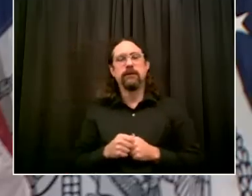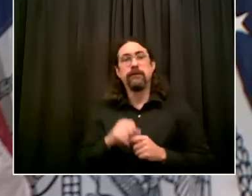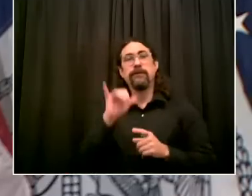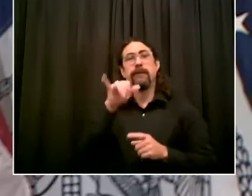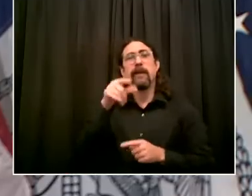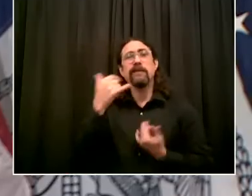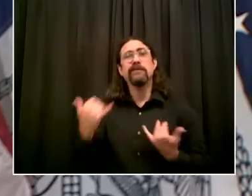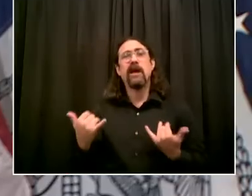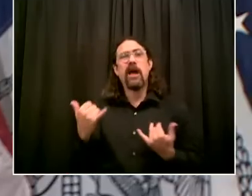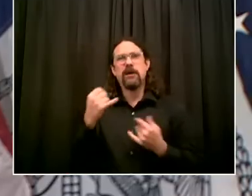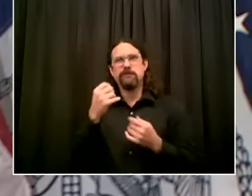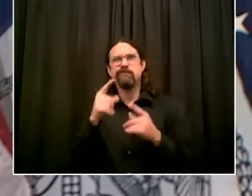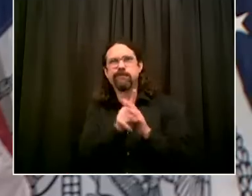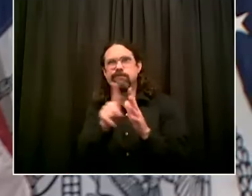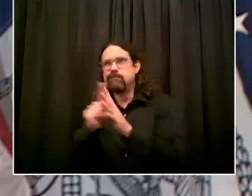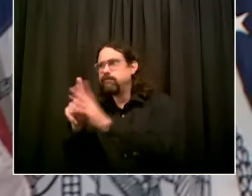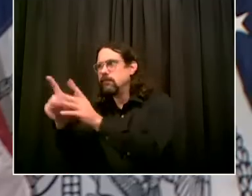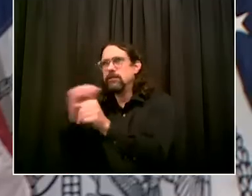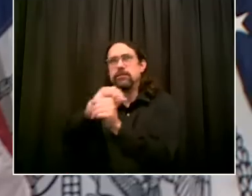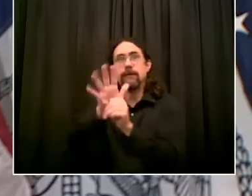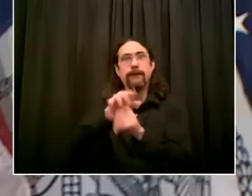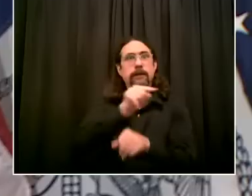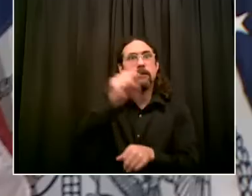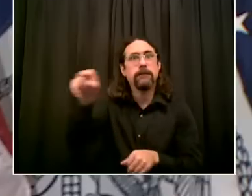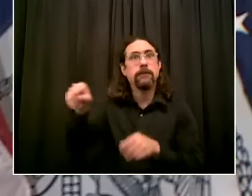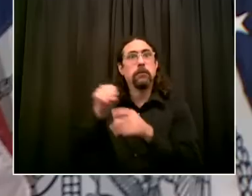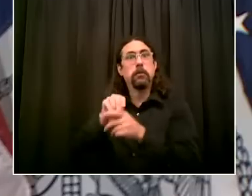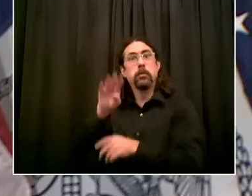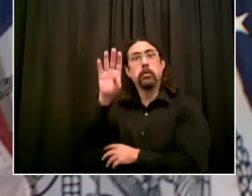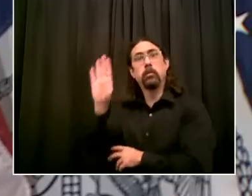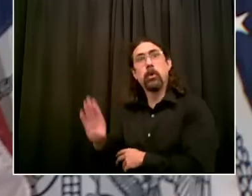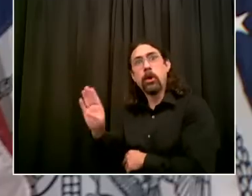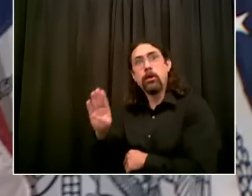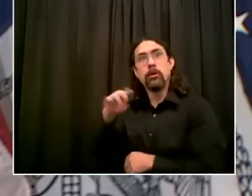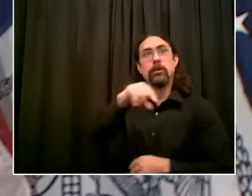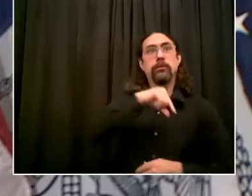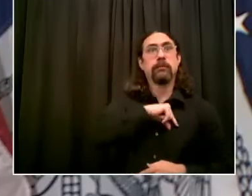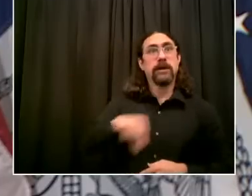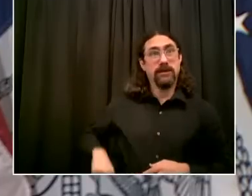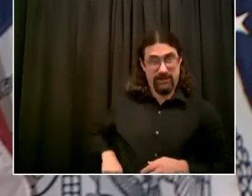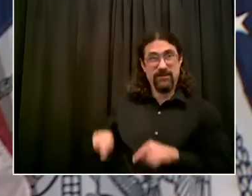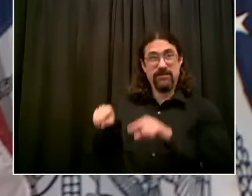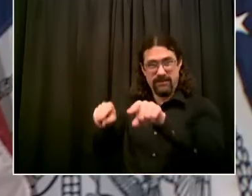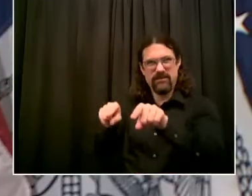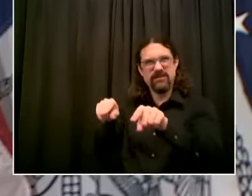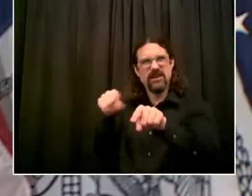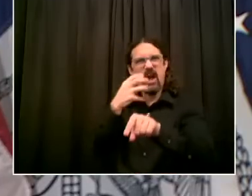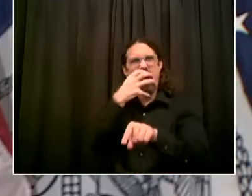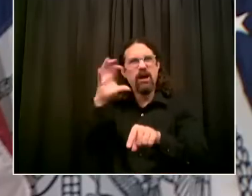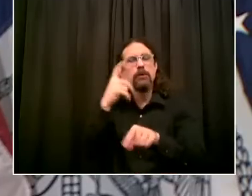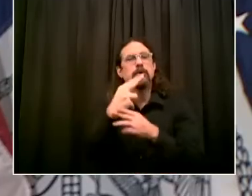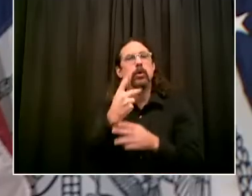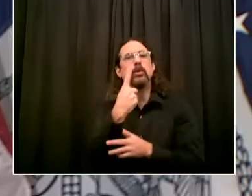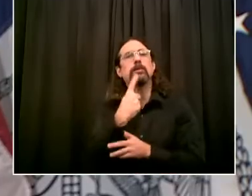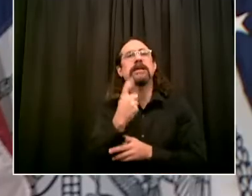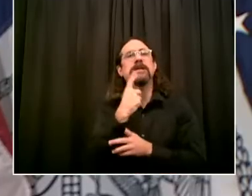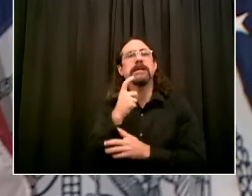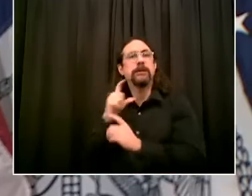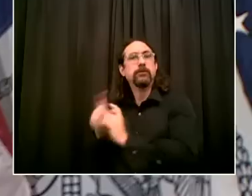THAT IS A BRIGHT SPOT AND I WILIL L TTALK ABOUT IN A MOMENT. BUT FIRST, LET'S TALK ABOUT THE PLACE WHERE WE ARE HAVING THE BIGGEST ACHLLLLENGE, WHICH IS IN THE RED ZONE AREAS IN BRBROKOLLYN AND